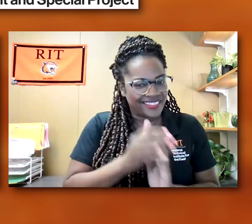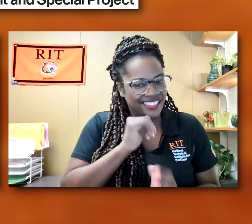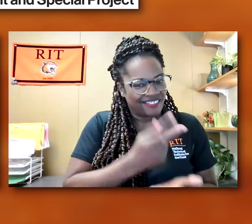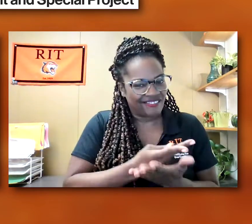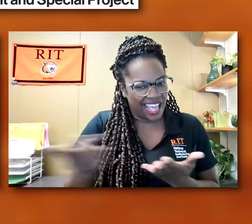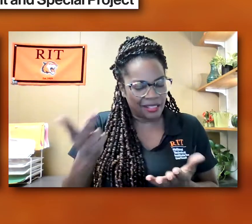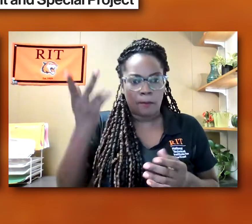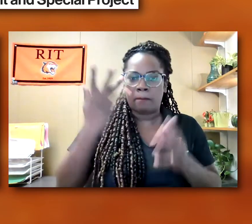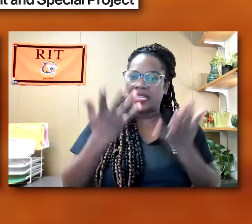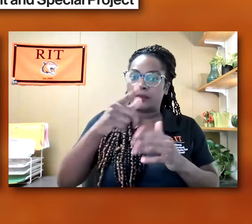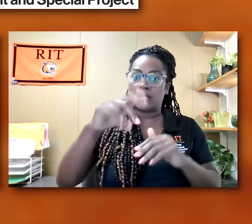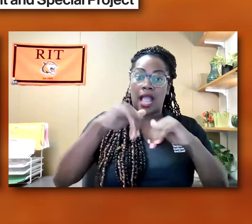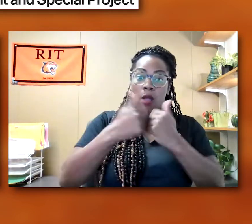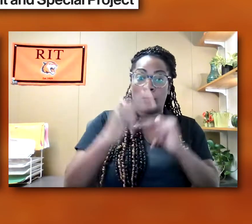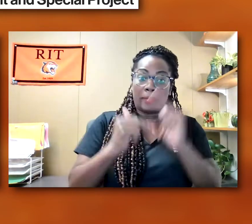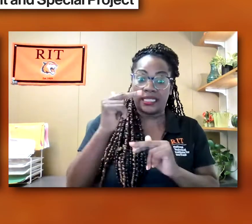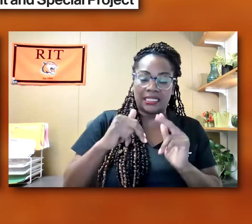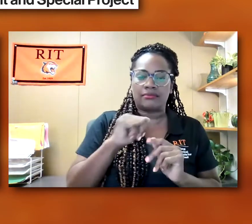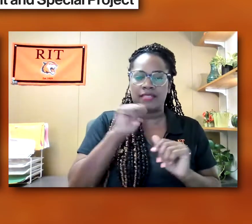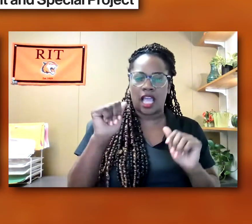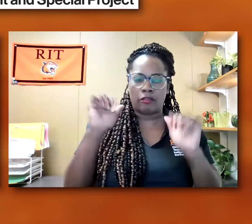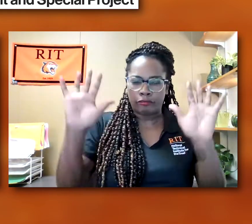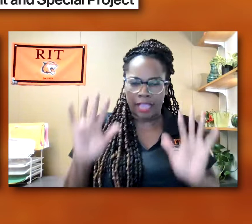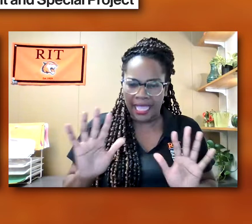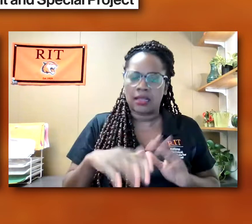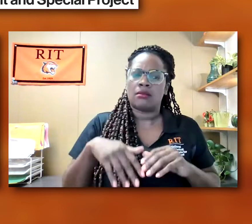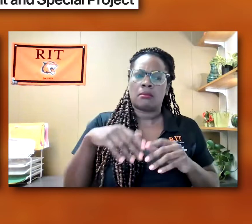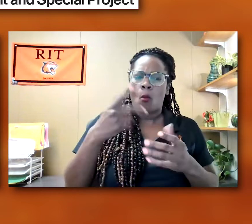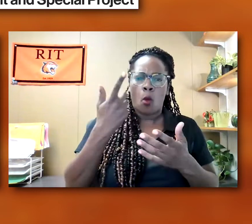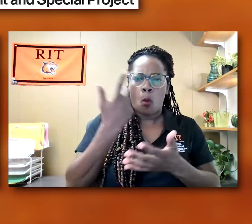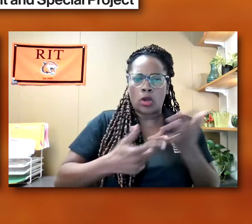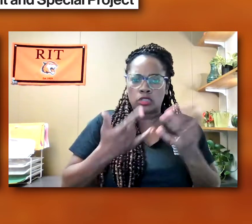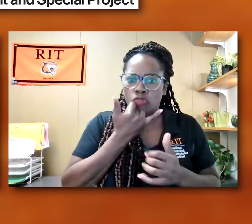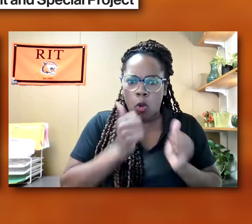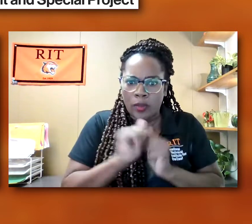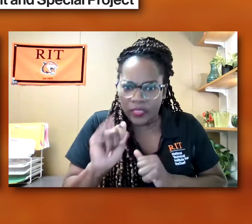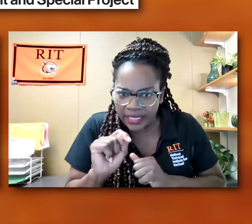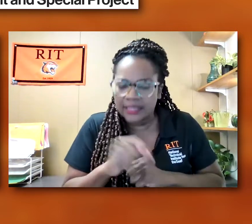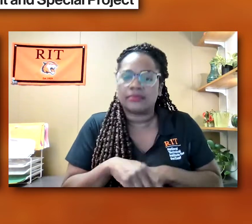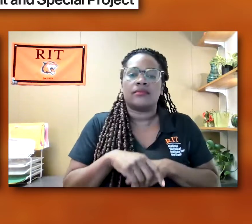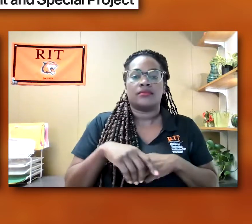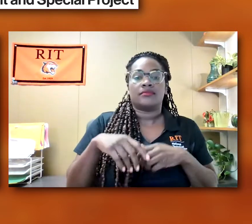If it's not, that means you failed, but you can go back and fix it. If your design wasn't great,